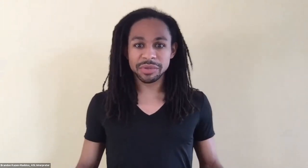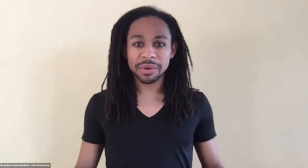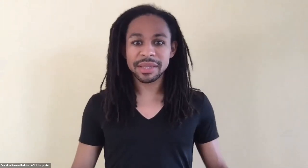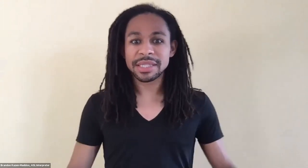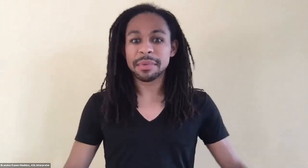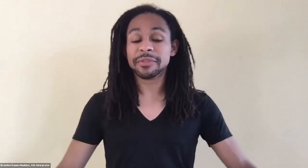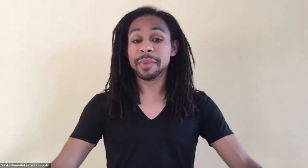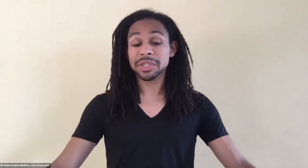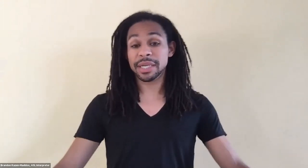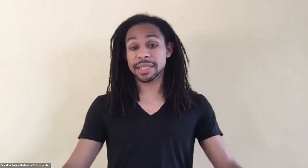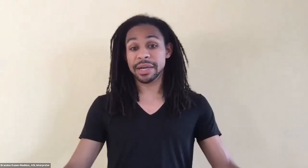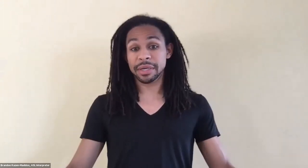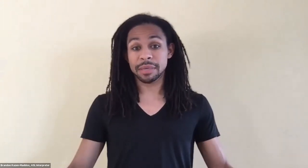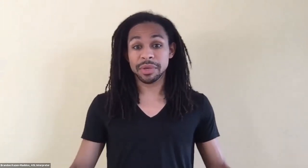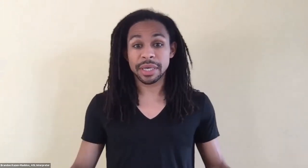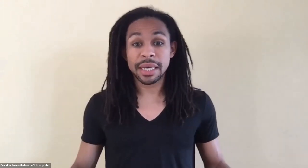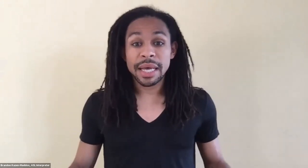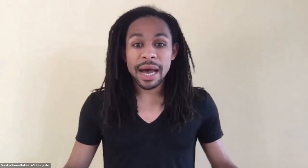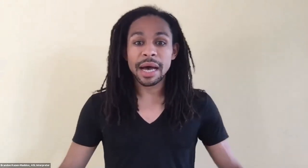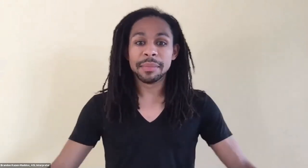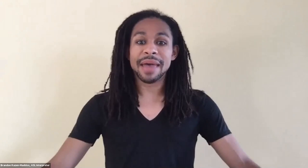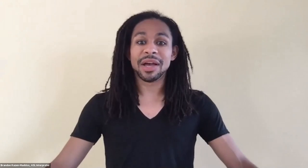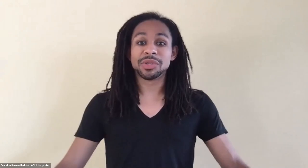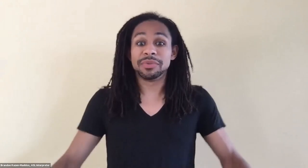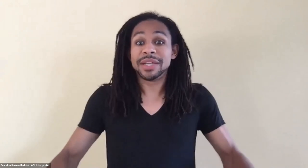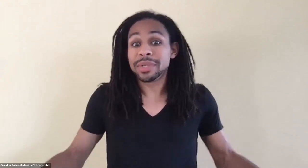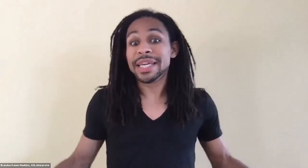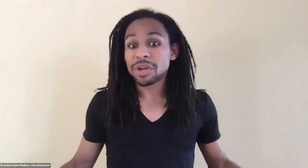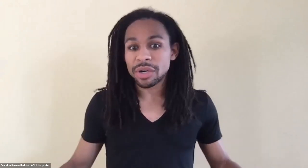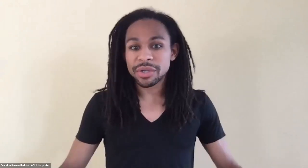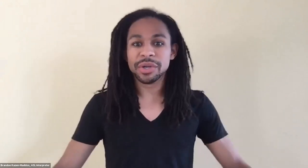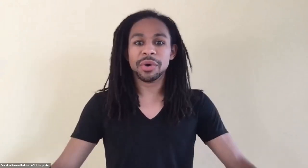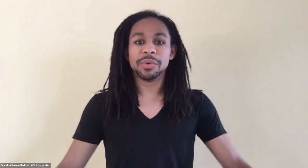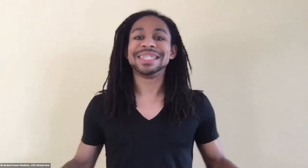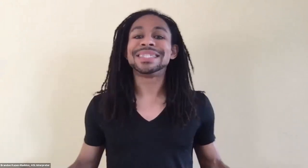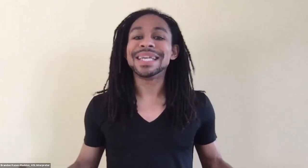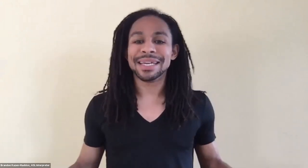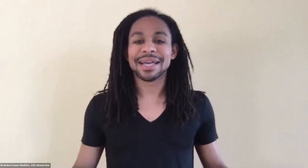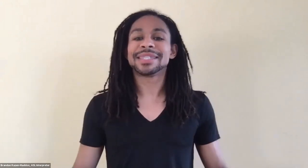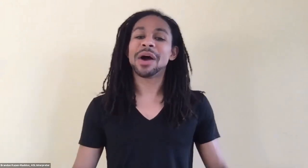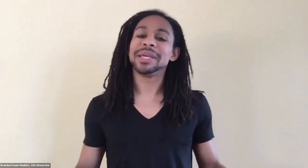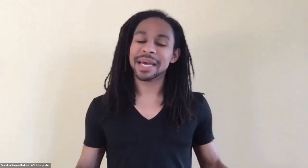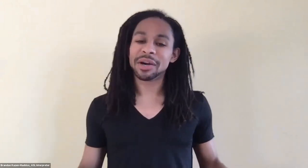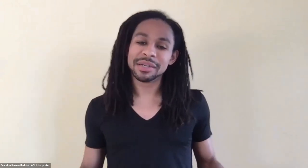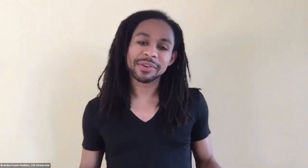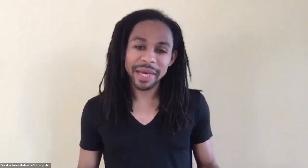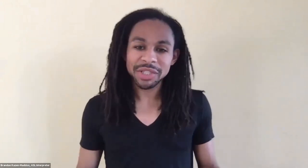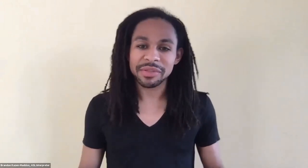you don't get the same information as the hearing community, and they also, they don't hear, you know? We see, that's how we get our information